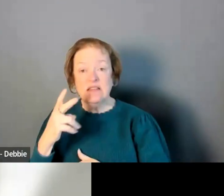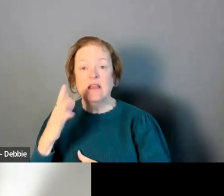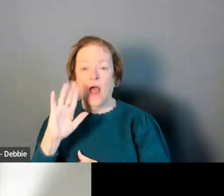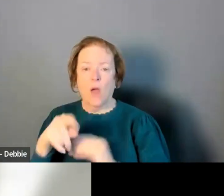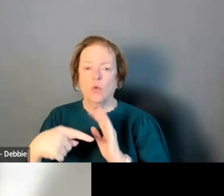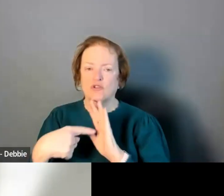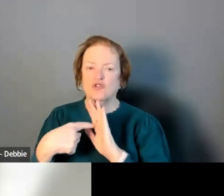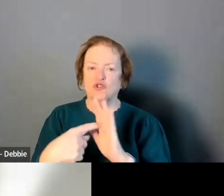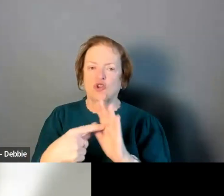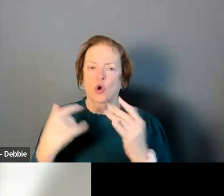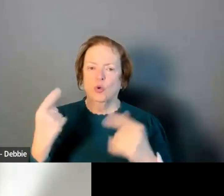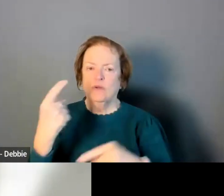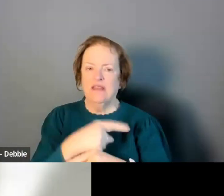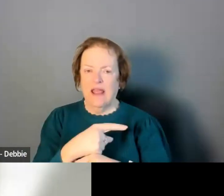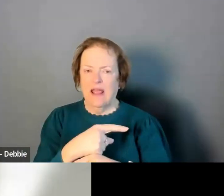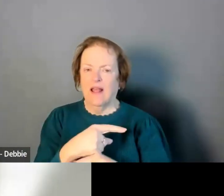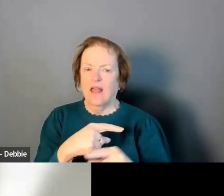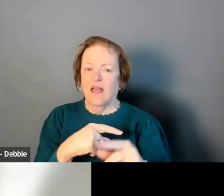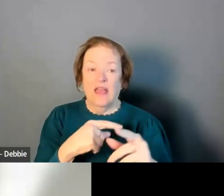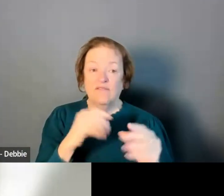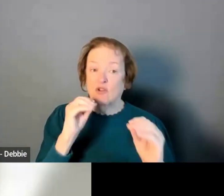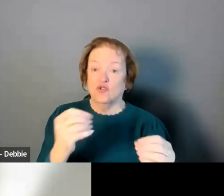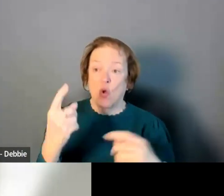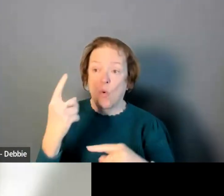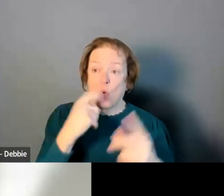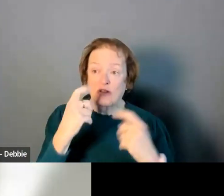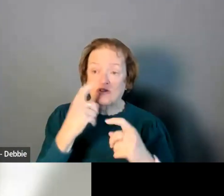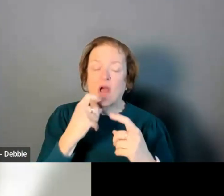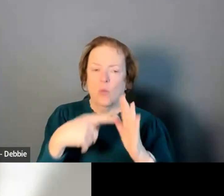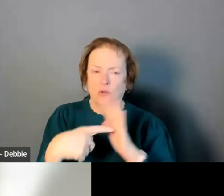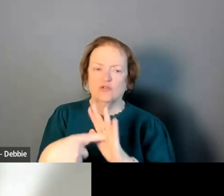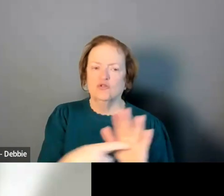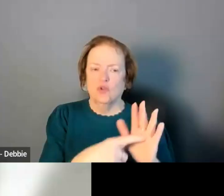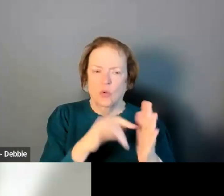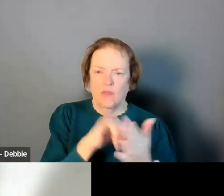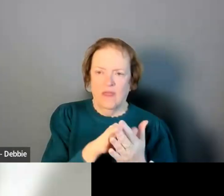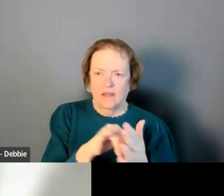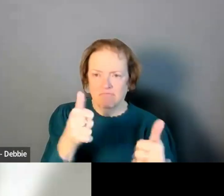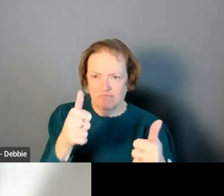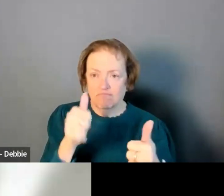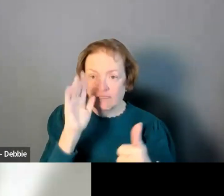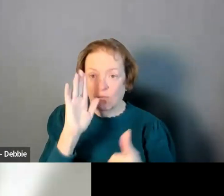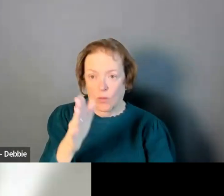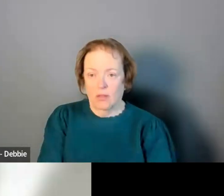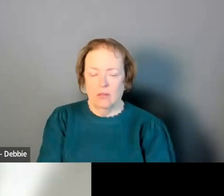nobody questions about it, that is one thing I do want to show you all.